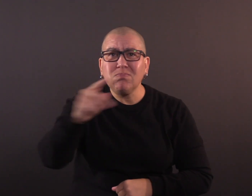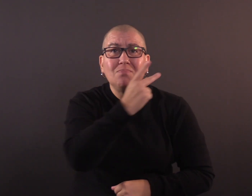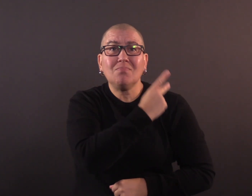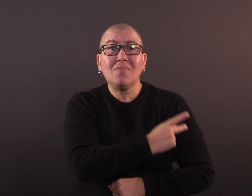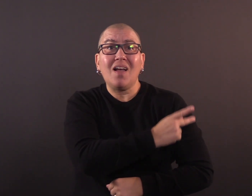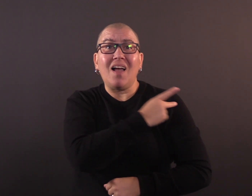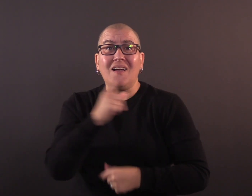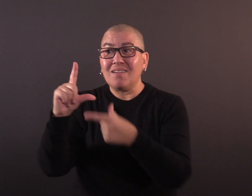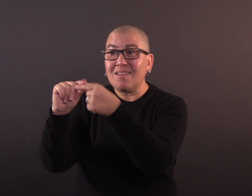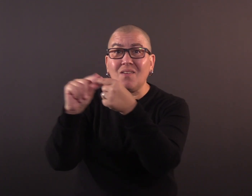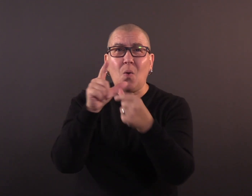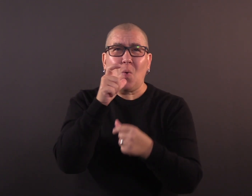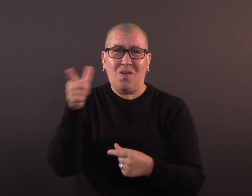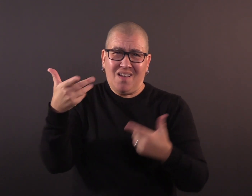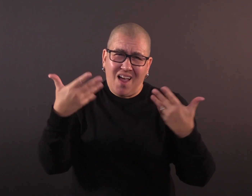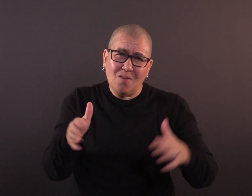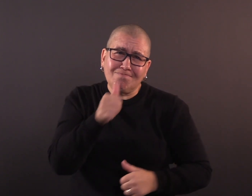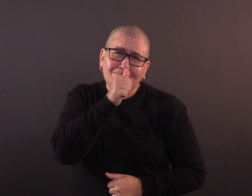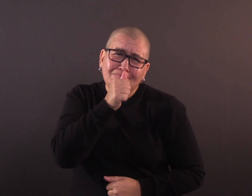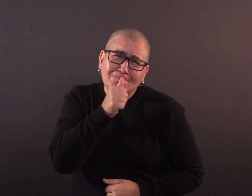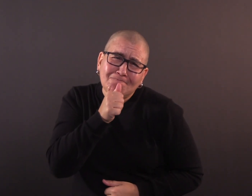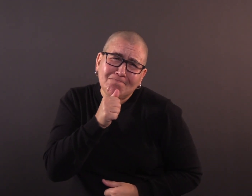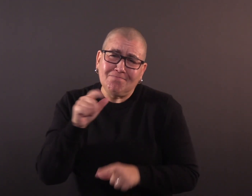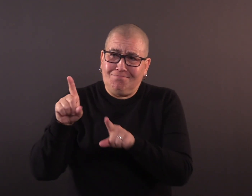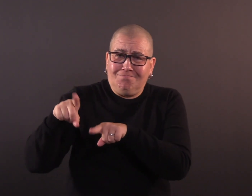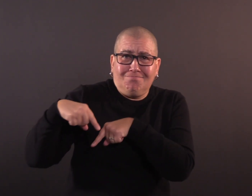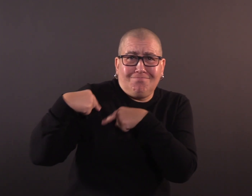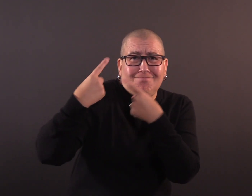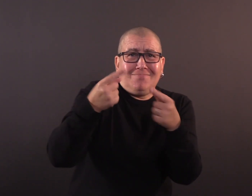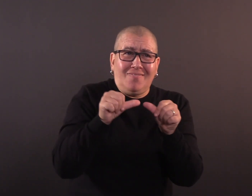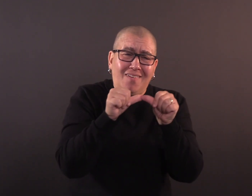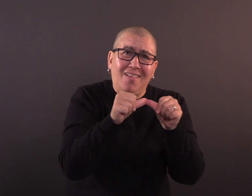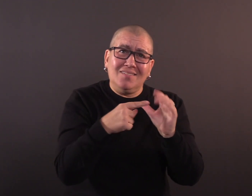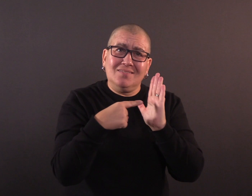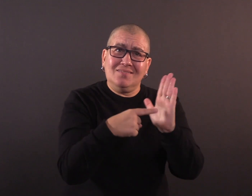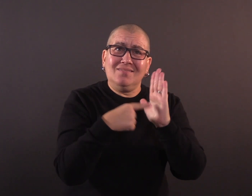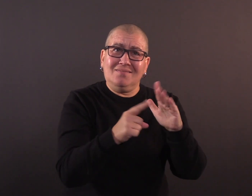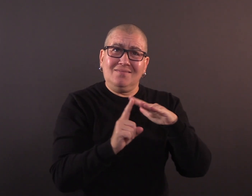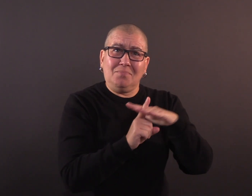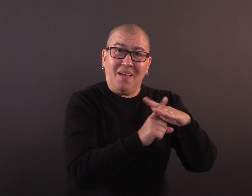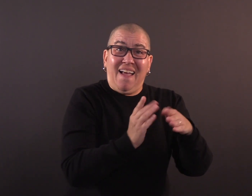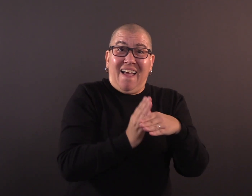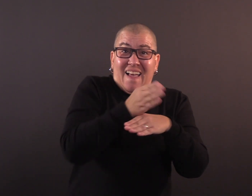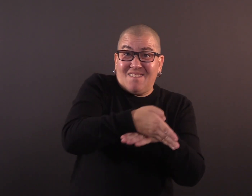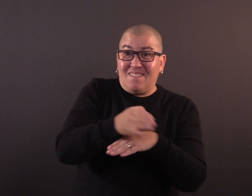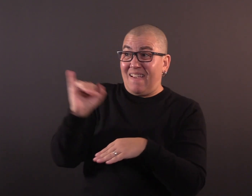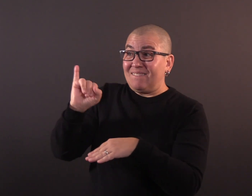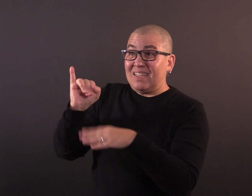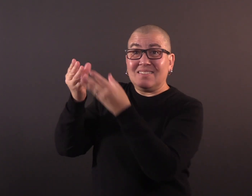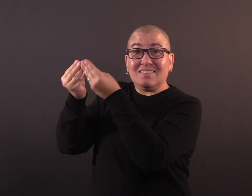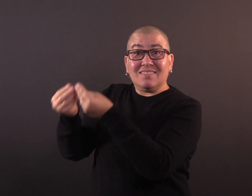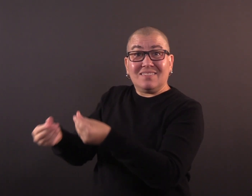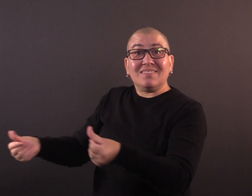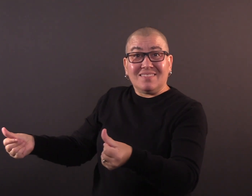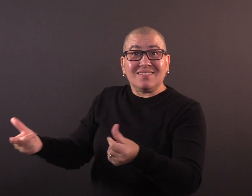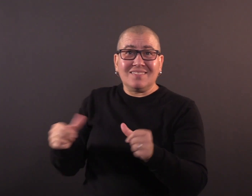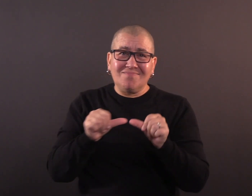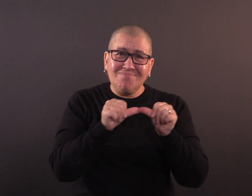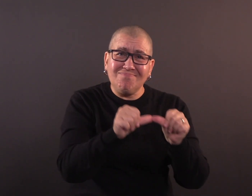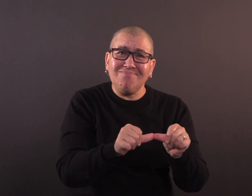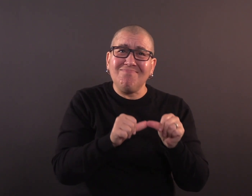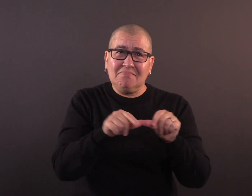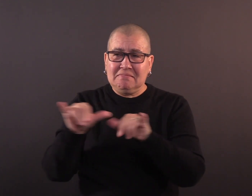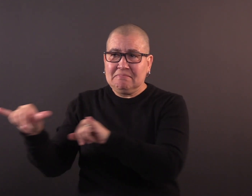persistent symptoms long after the initial infection has passed. Many of those symptoms,